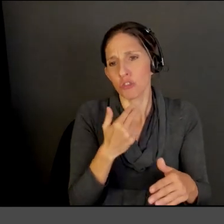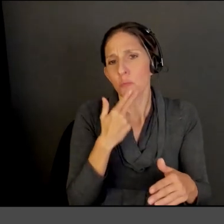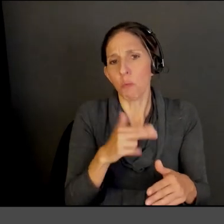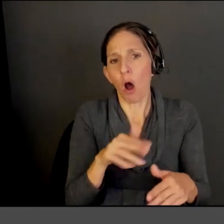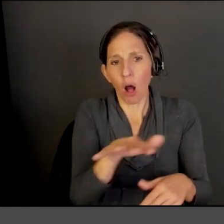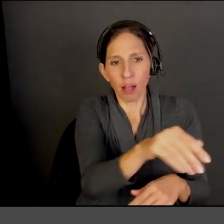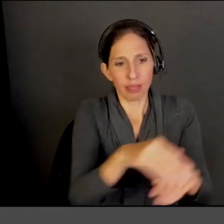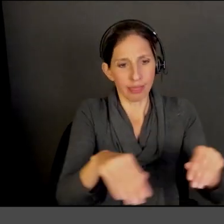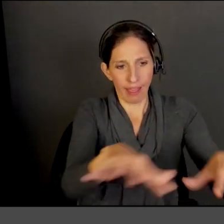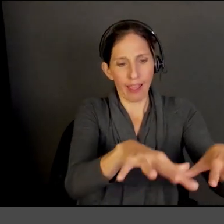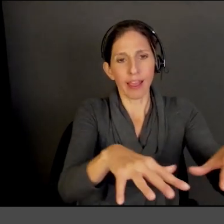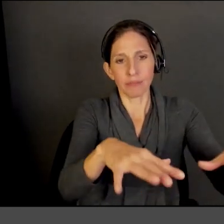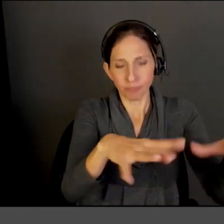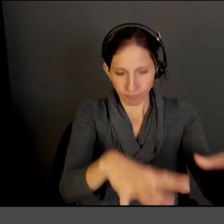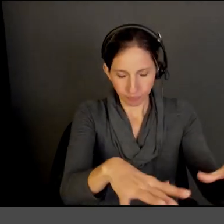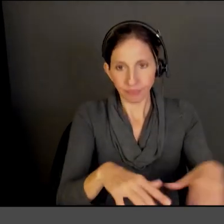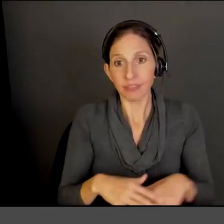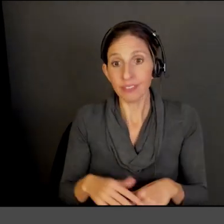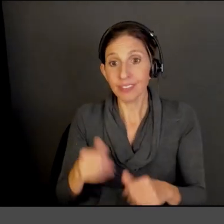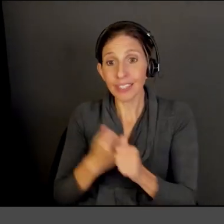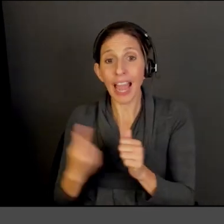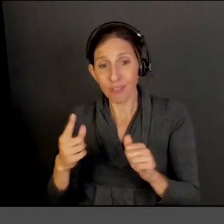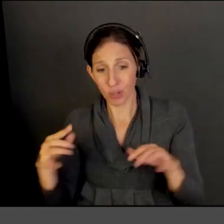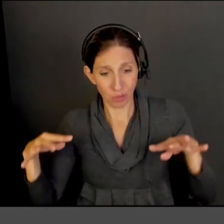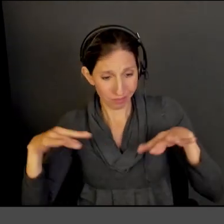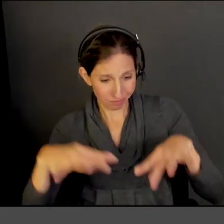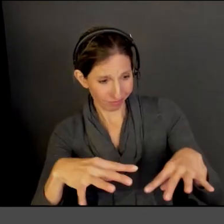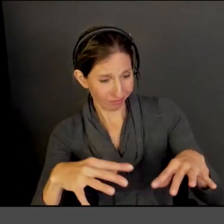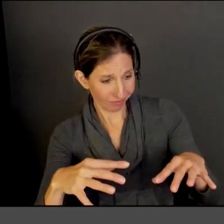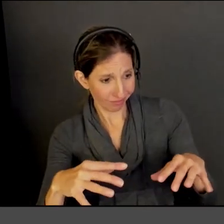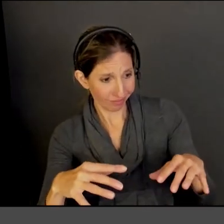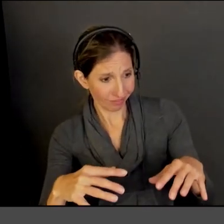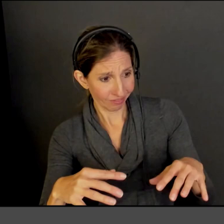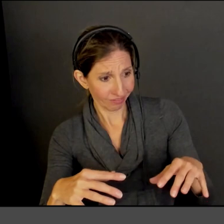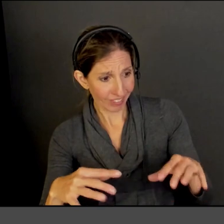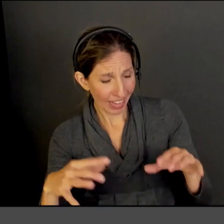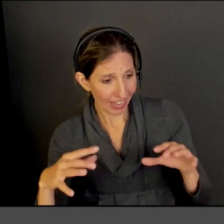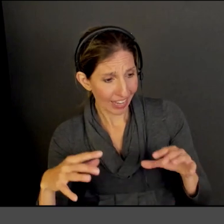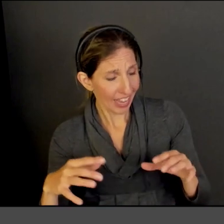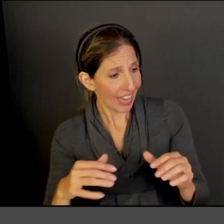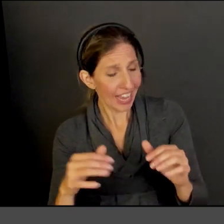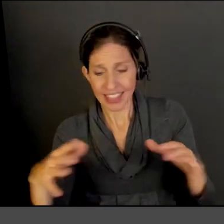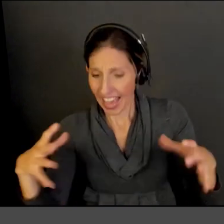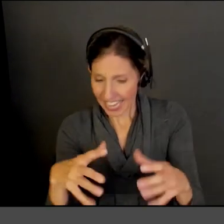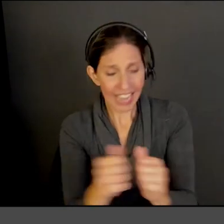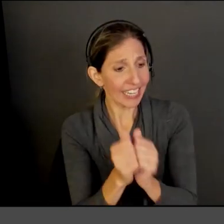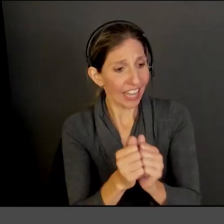AND I SAID, THAT'S NOT GOING TO HAPPEN. THAT'S NOT GOING TO HAPPEN. AS A MATTER OF I LOOK AT THE PILLARS BECAUSE THIS WAS TAKING PLACE